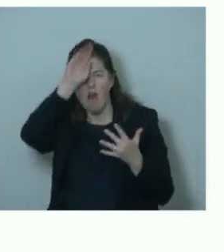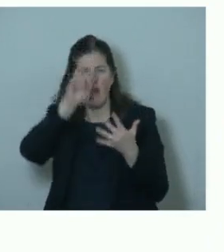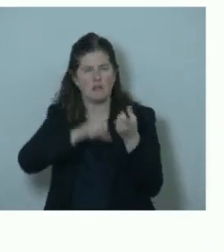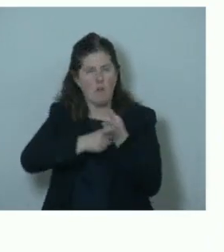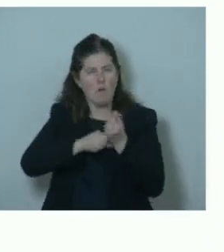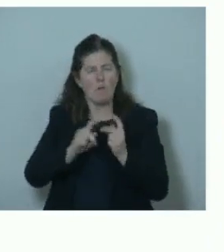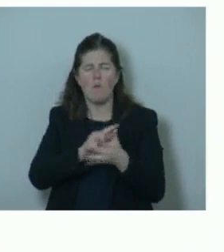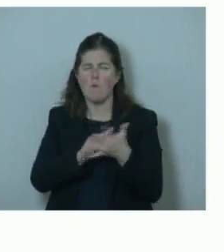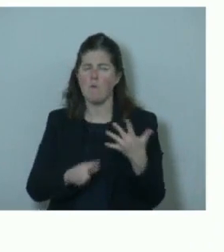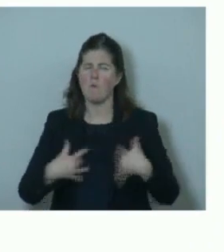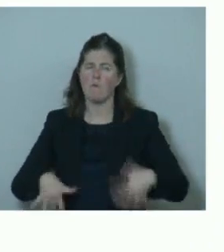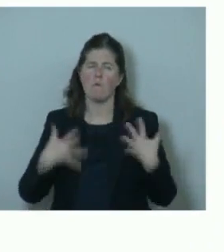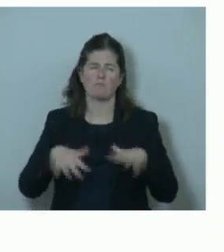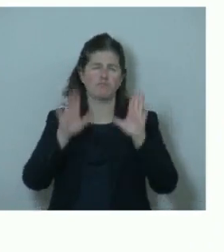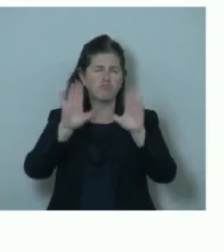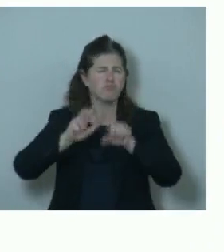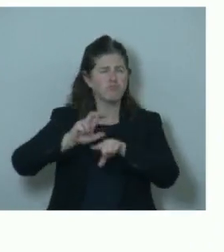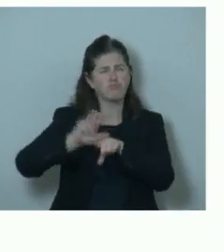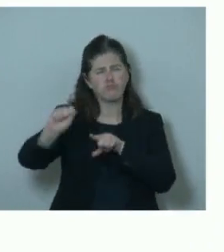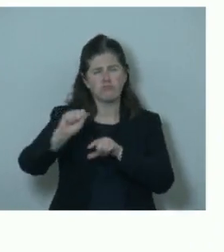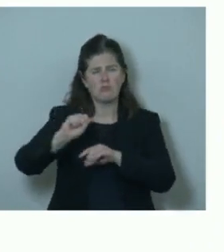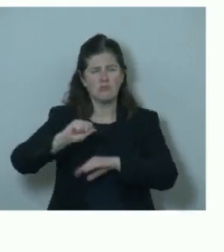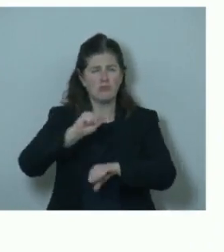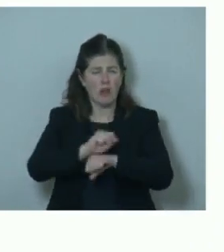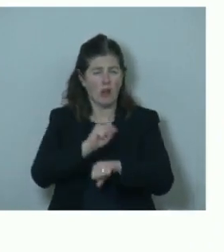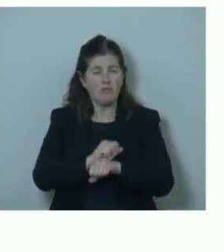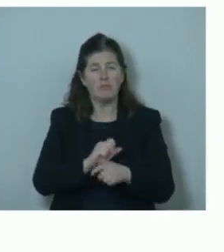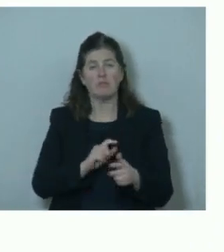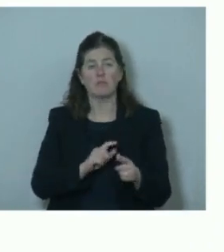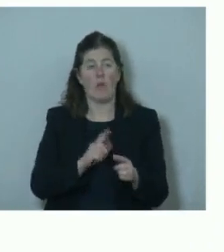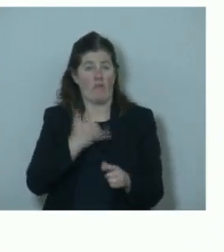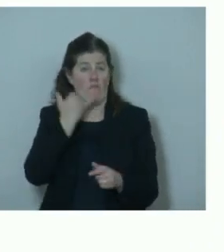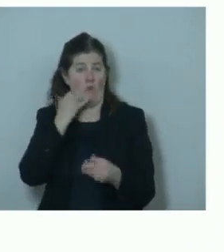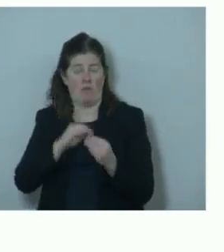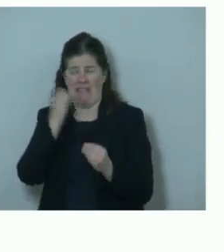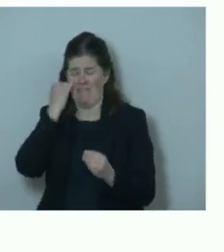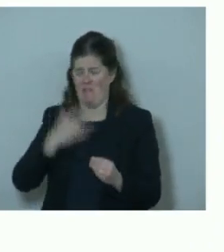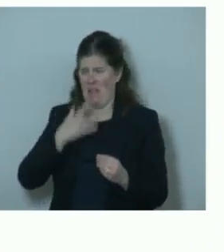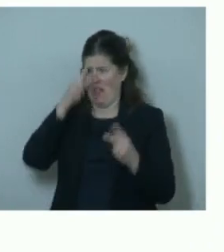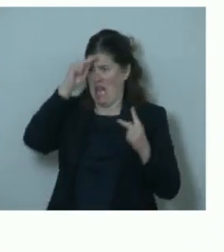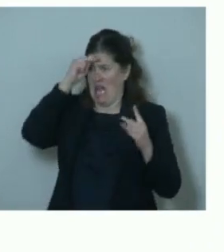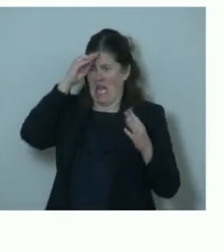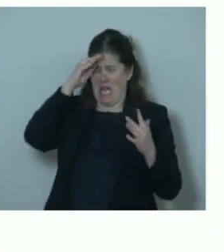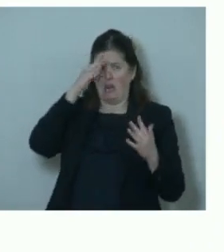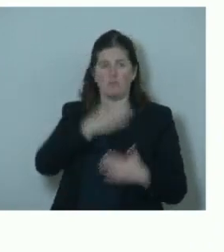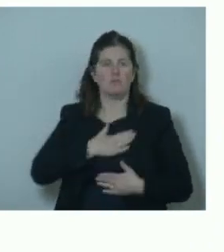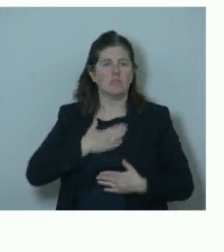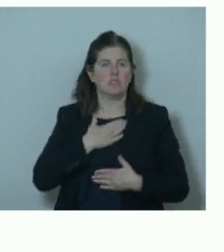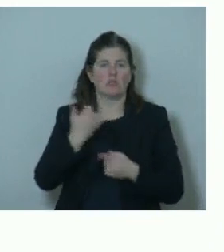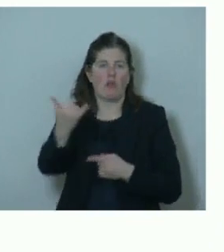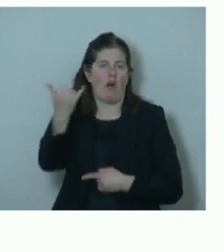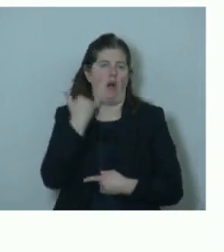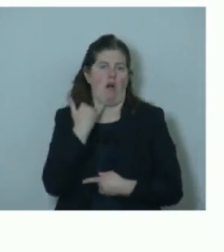OUR HEROES IN HEALTH CARE, HEROES ON THE POLICE OFFICERS, THE AMBULANCE EMT SUPPORT PEOPLE HAVE A ROUGH JOB.